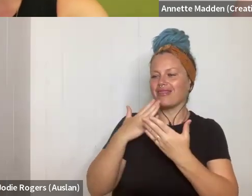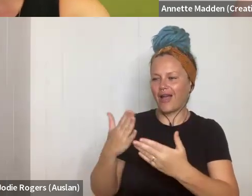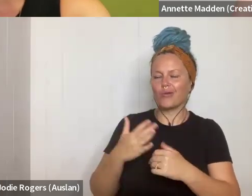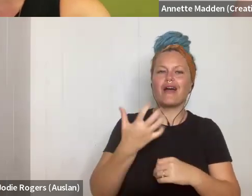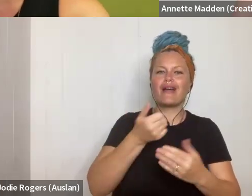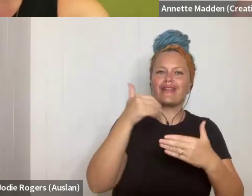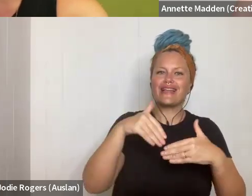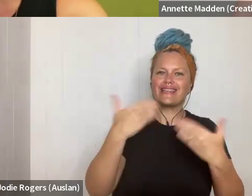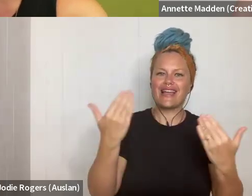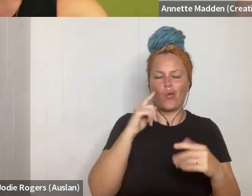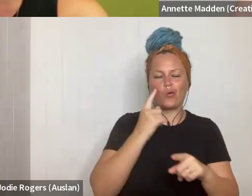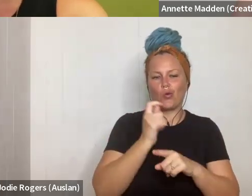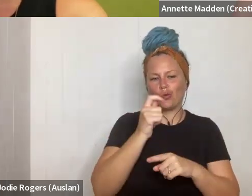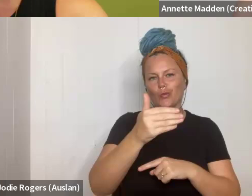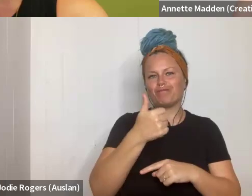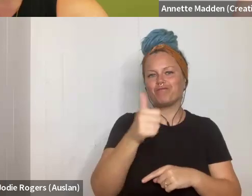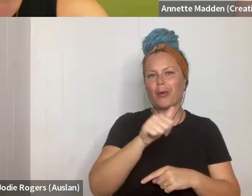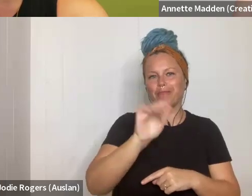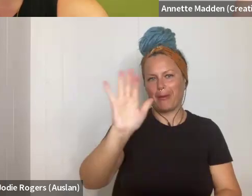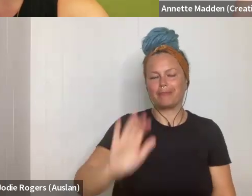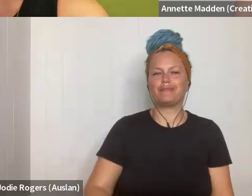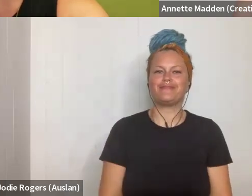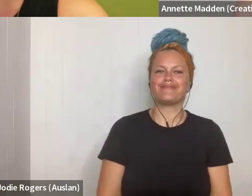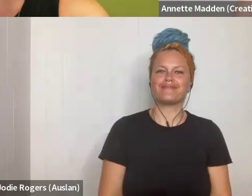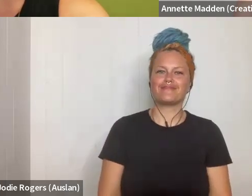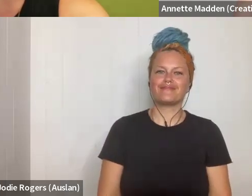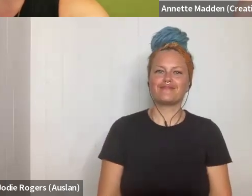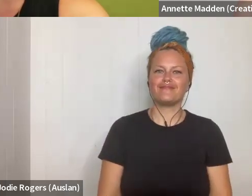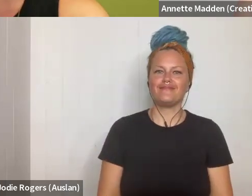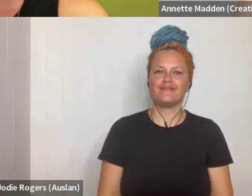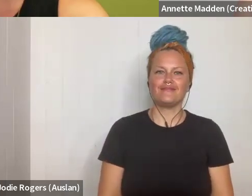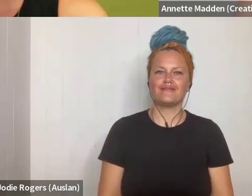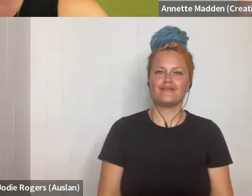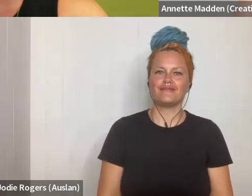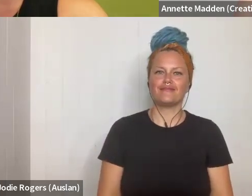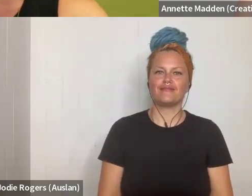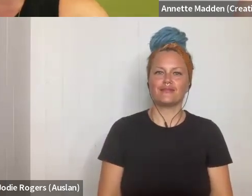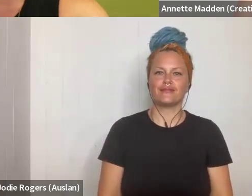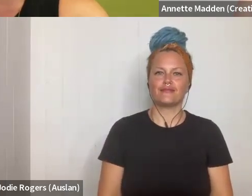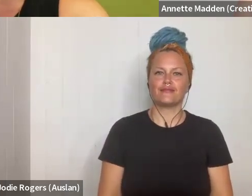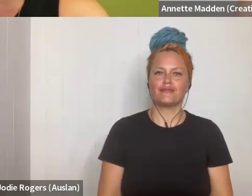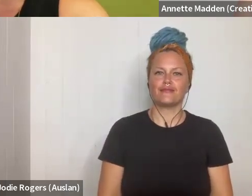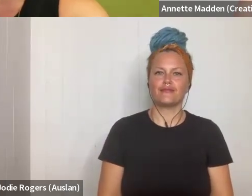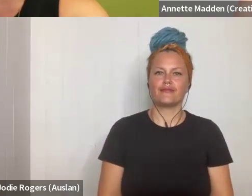Thank you again for Jodie and Kelly are Auslan interpreters,